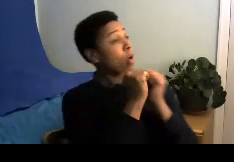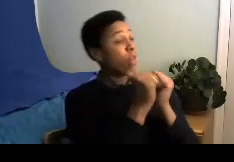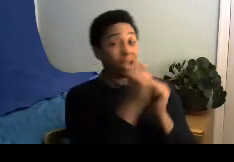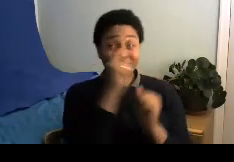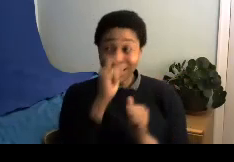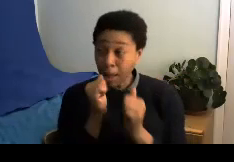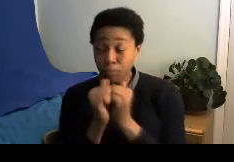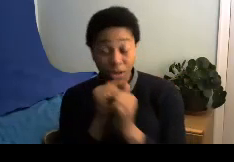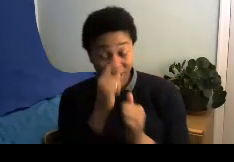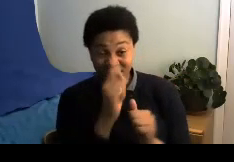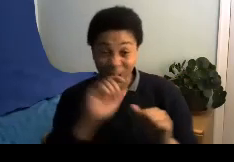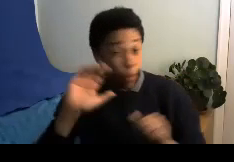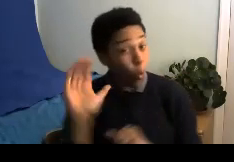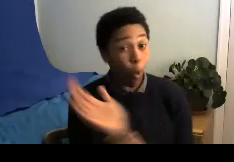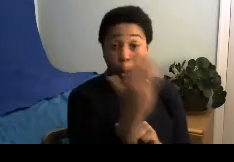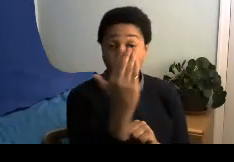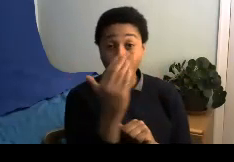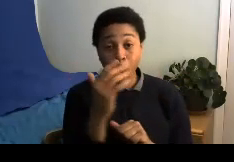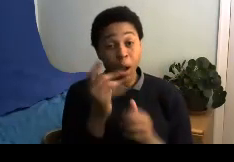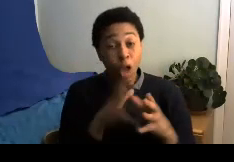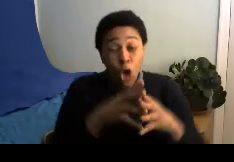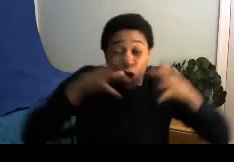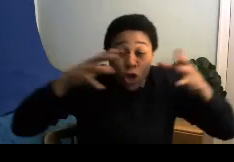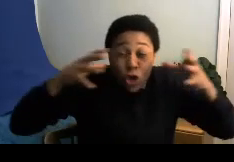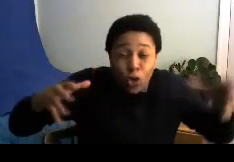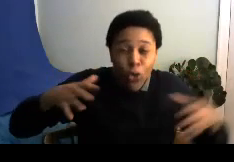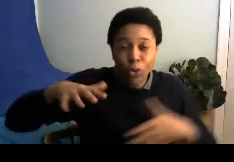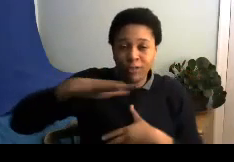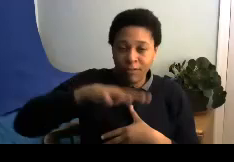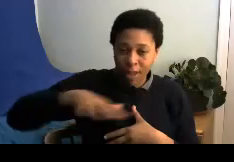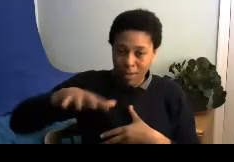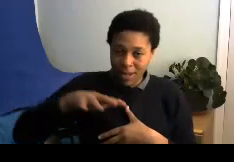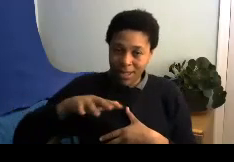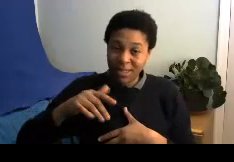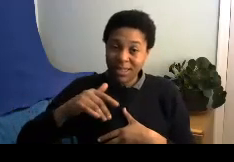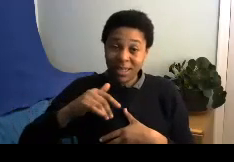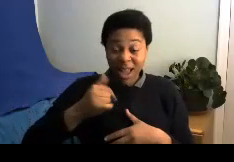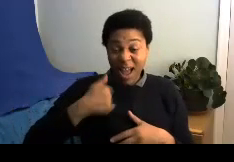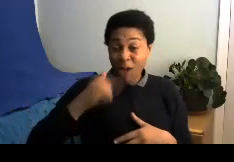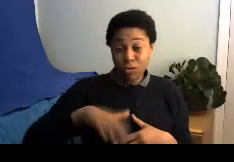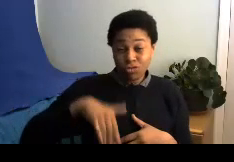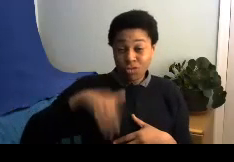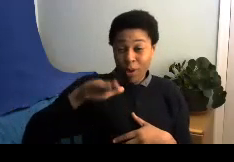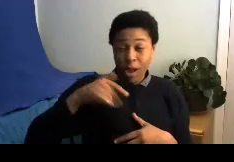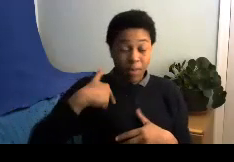childhood, you know, hanging out with elderly Sisters in my congregation and helping them with their gardening and doing,